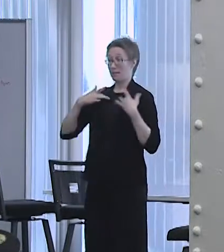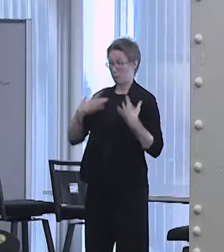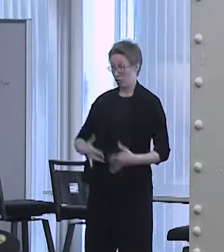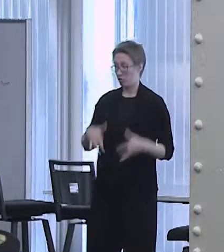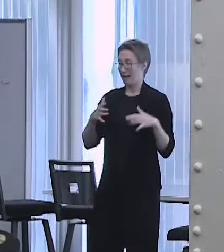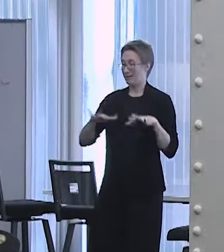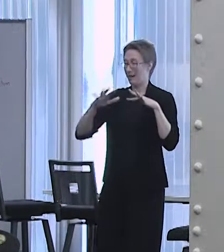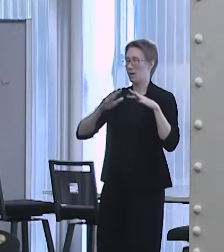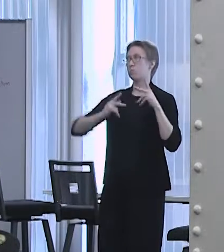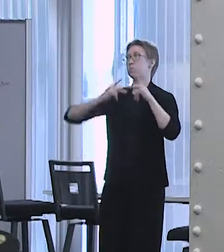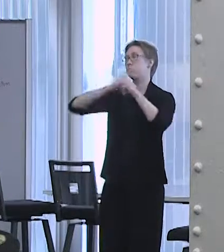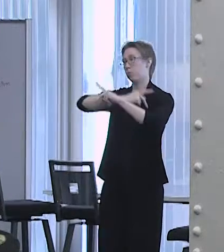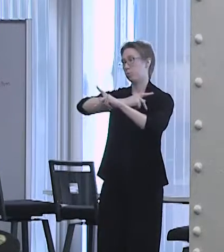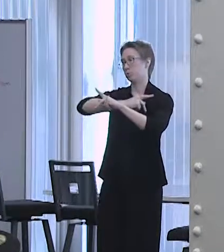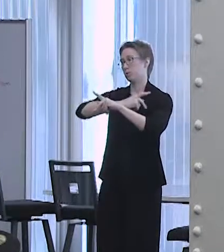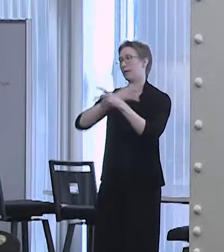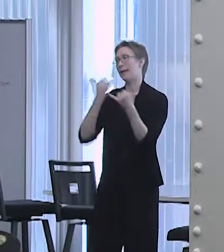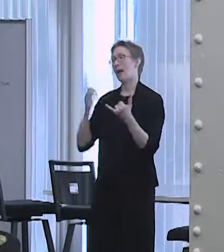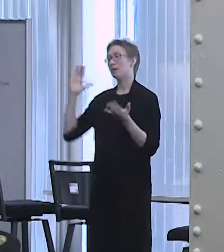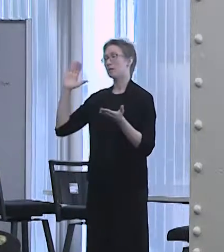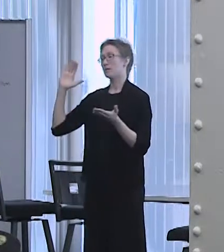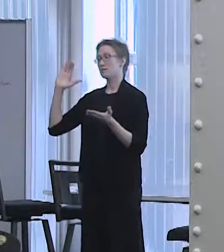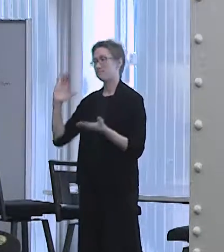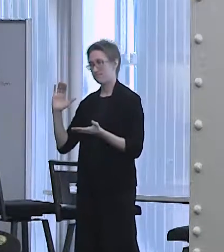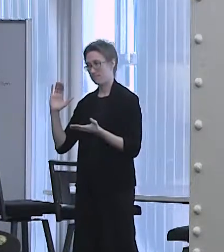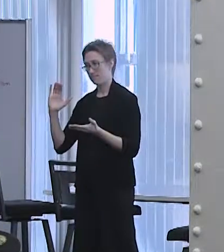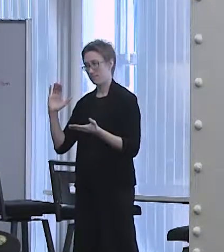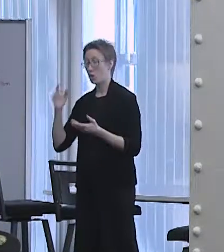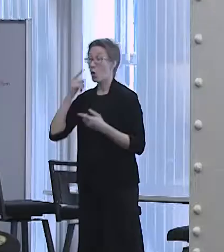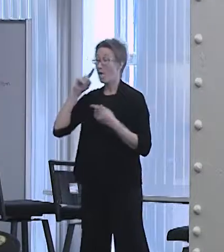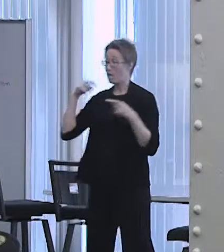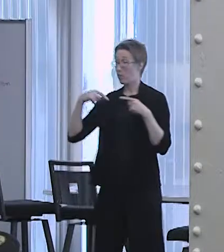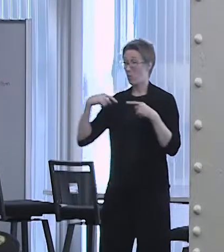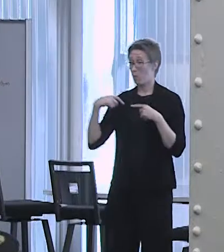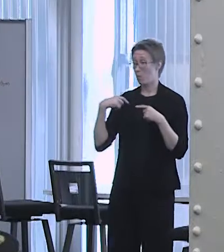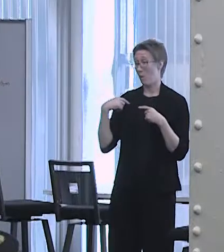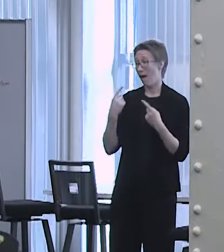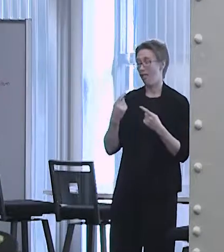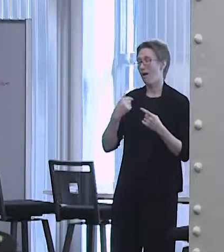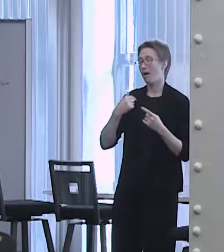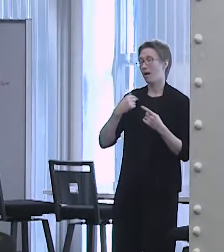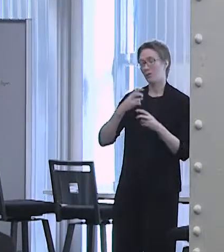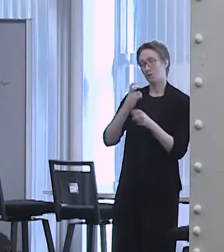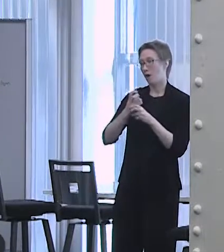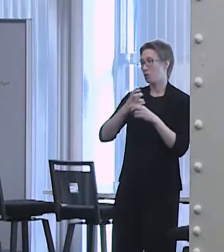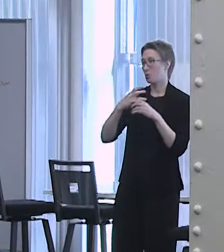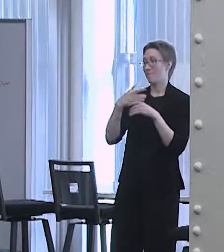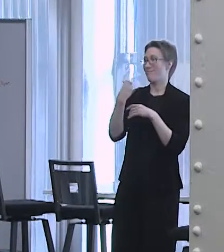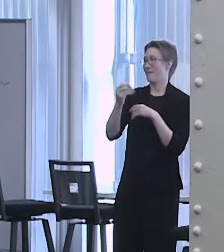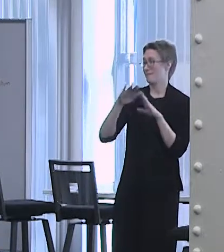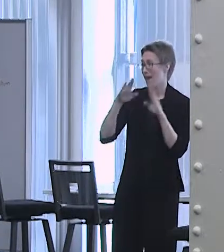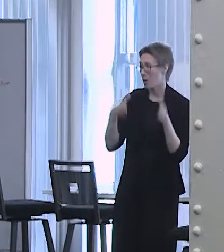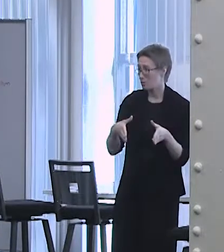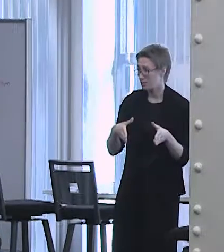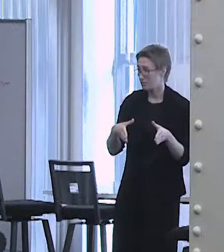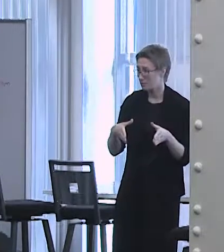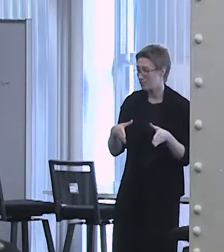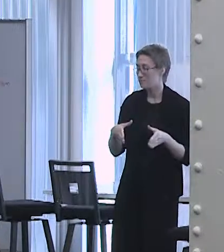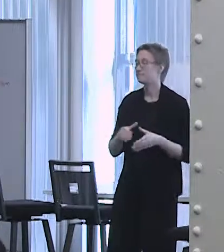I was barely able to leave the house for a while. Transitioning and getting treatment for the depression and anxiety was a godsend.